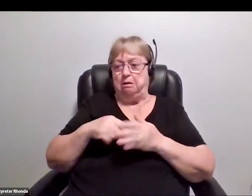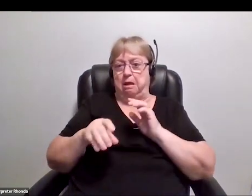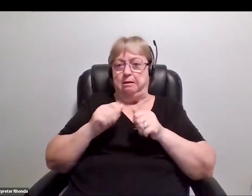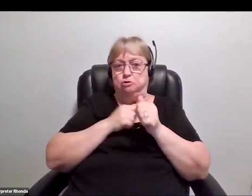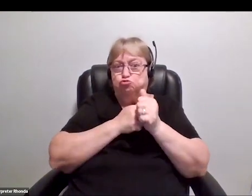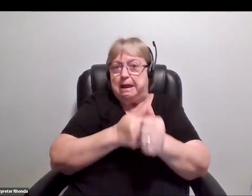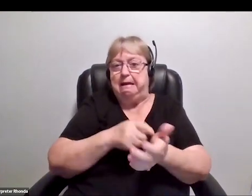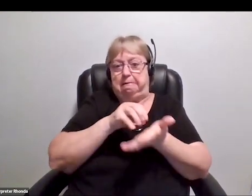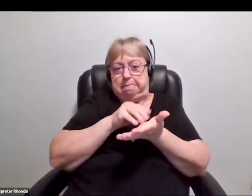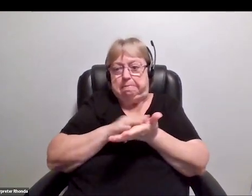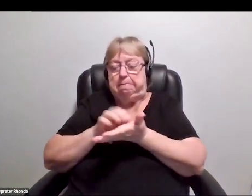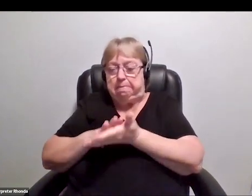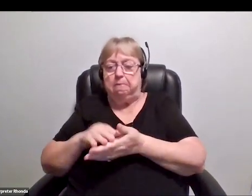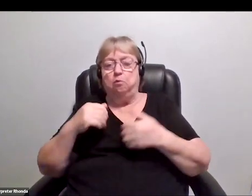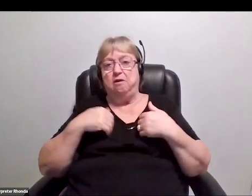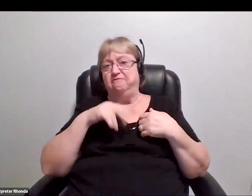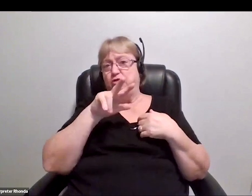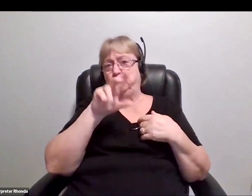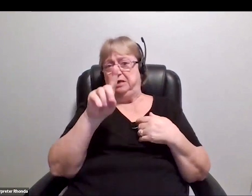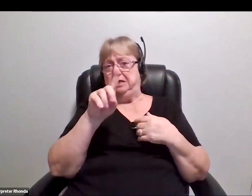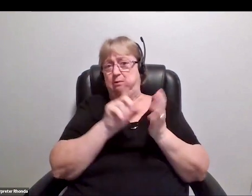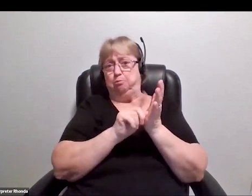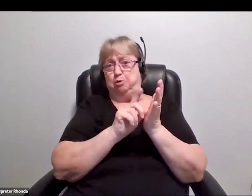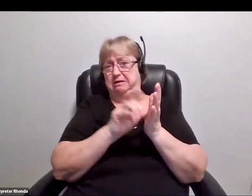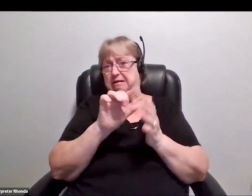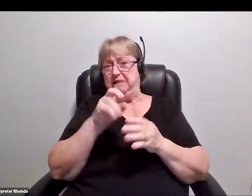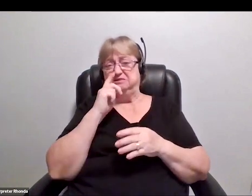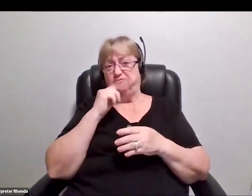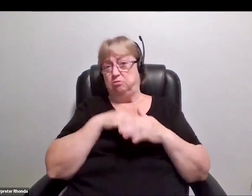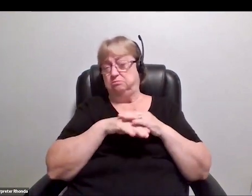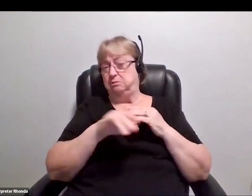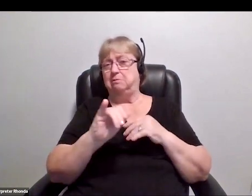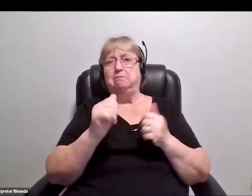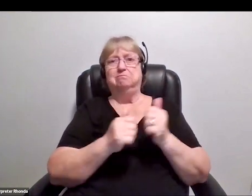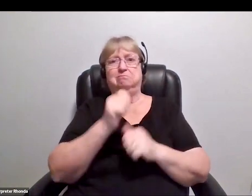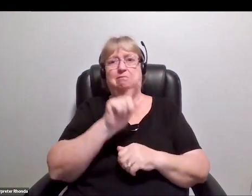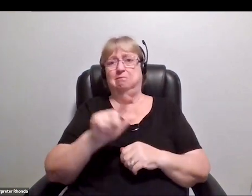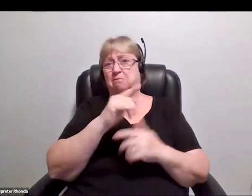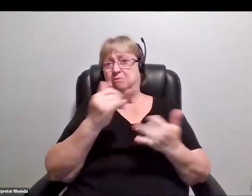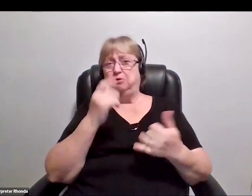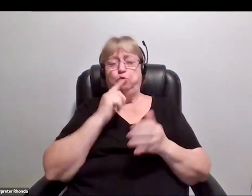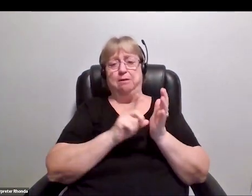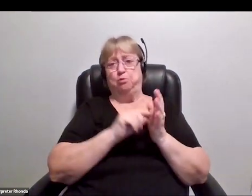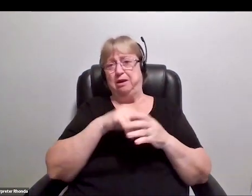We have 3D printed cases to make it accessible. Most libraries or schools now, you can print 3D cases,